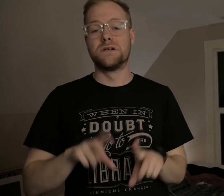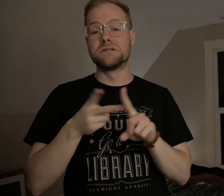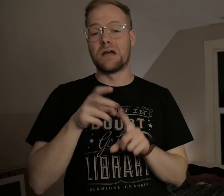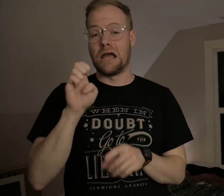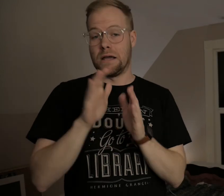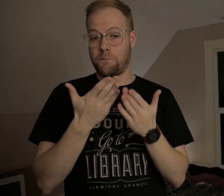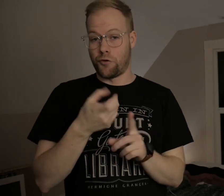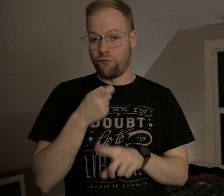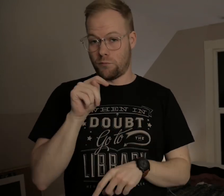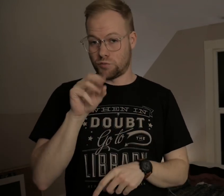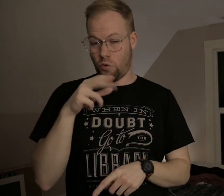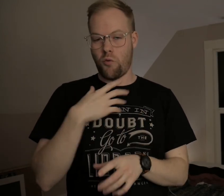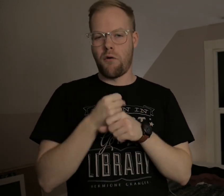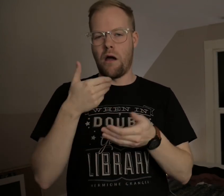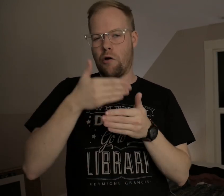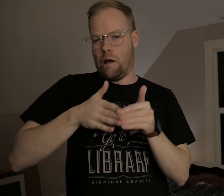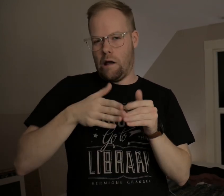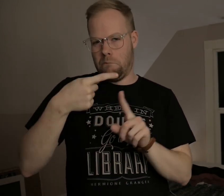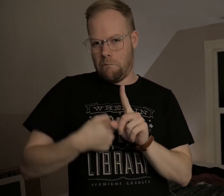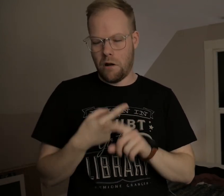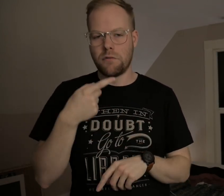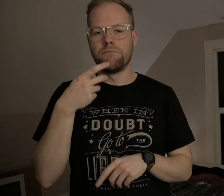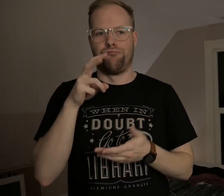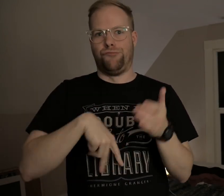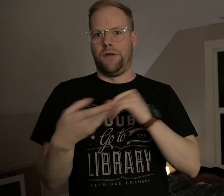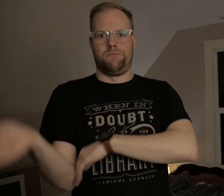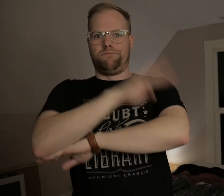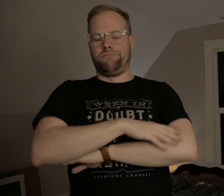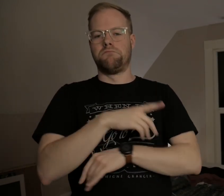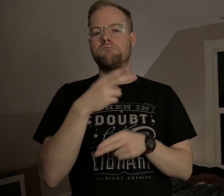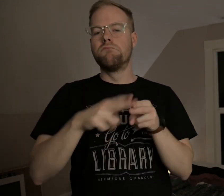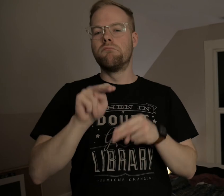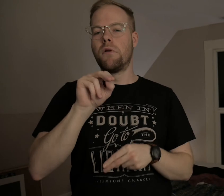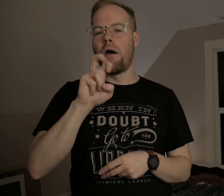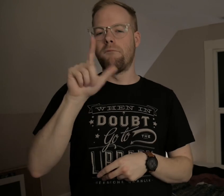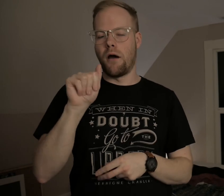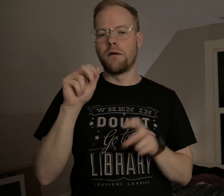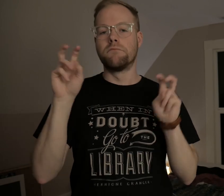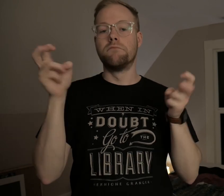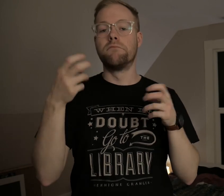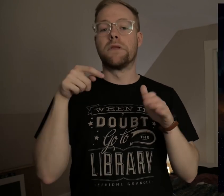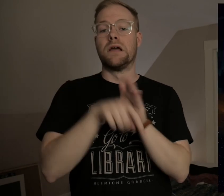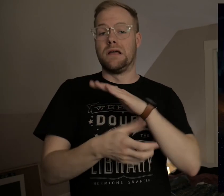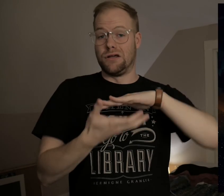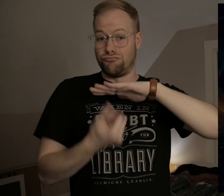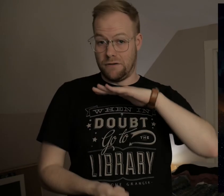Then the second e-book from Tor that I got near the end of the month and read within a day is the novella Killing Gravity.